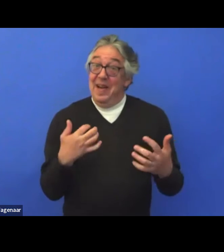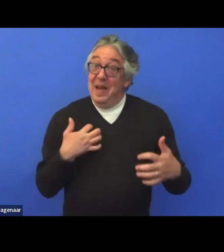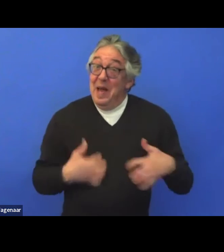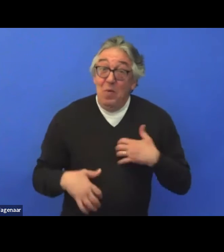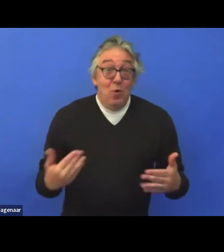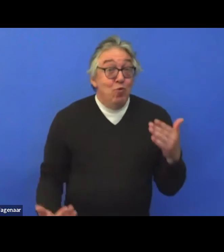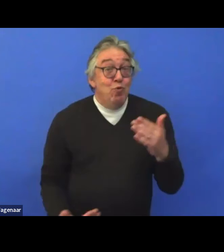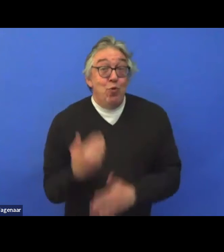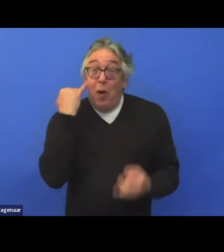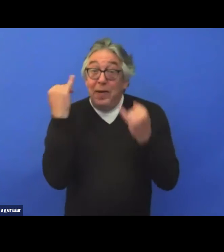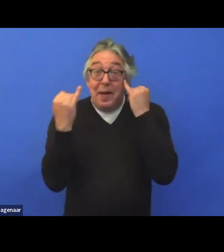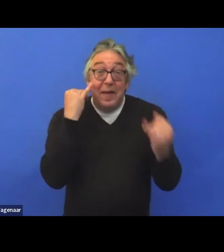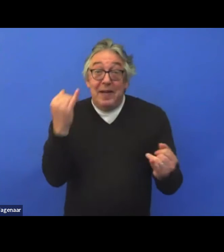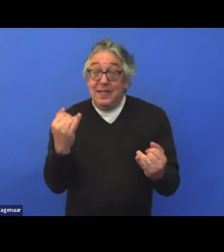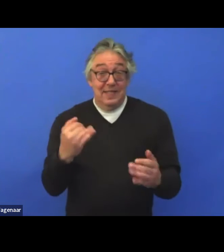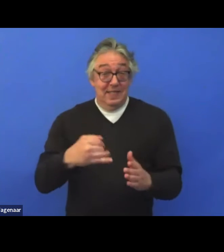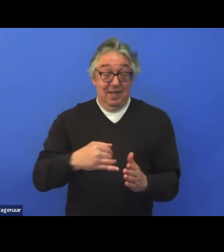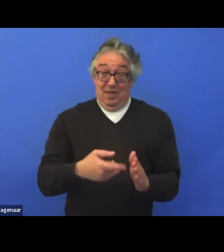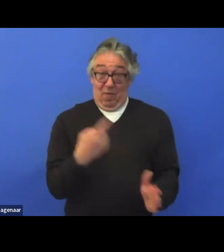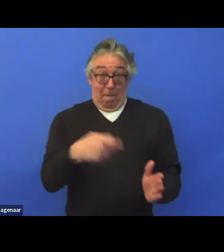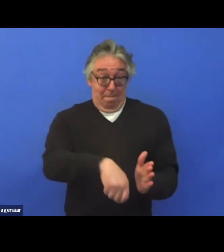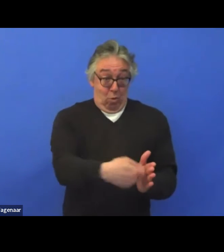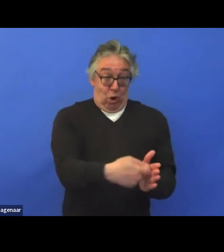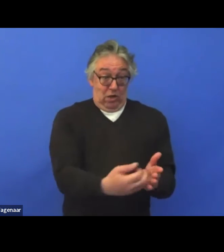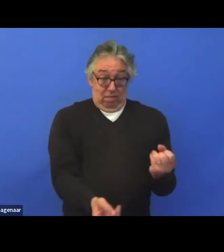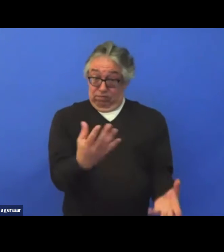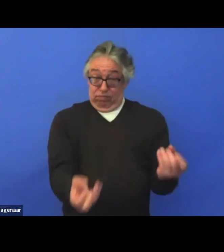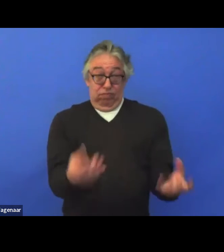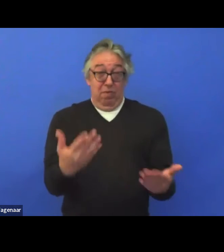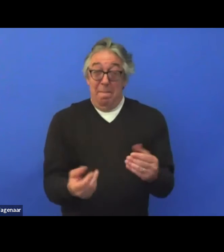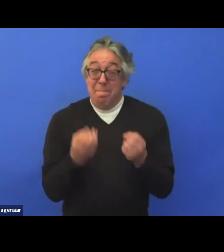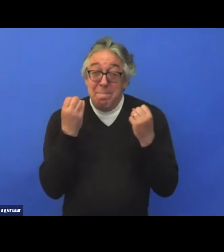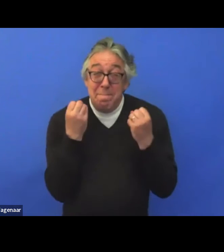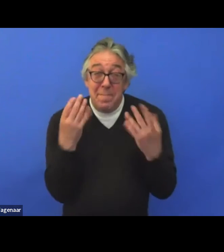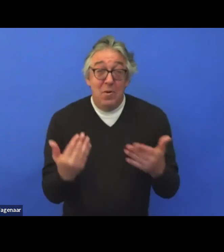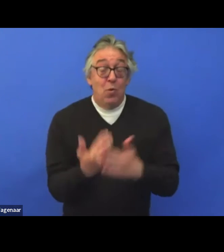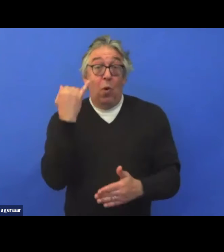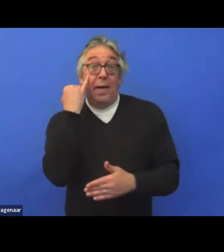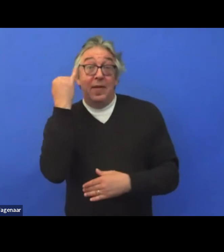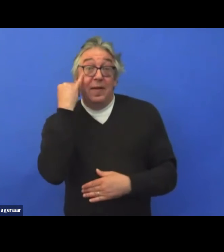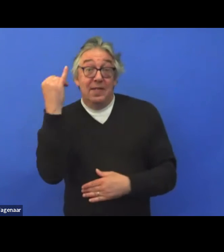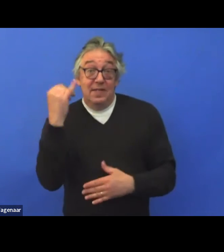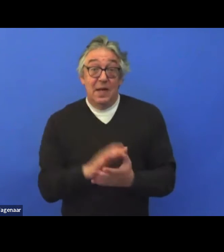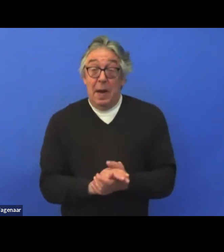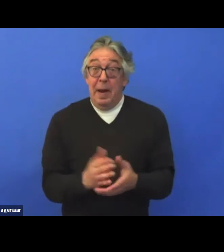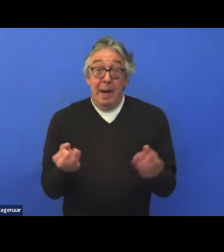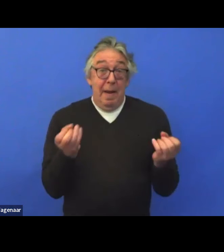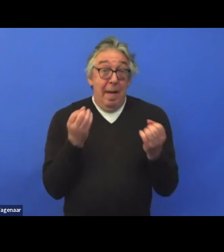coming out of the programme, there have been so many areas that have been proved in reality.